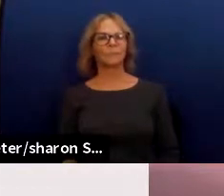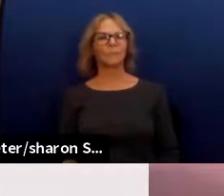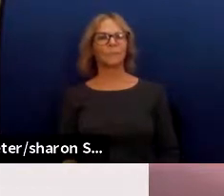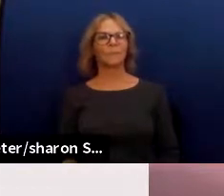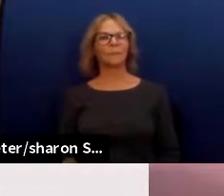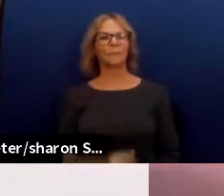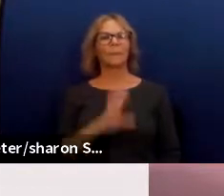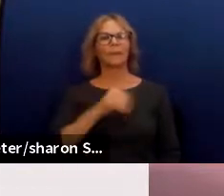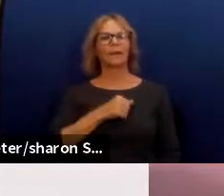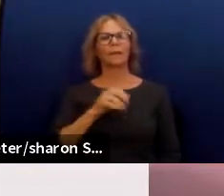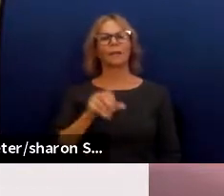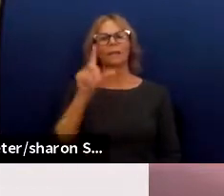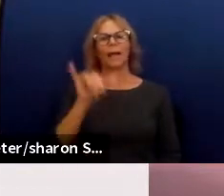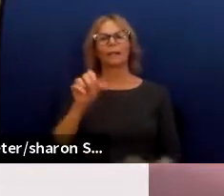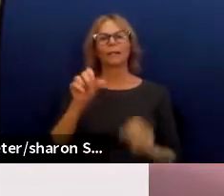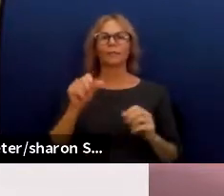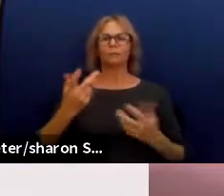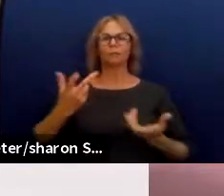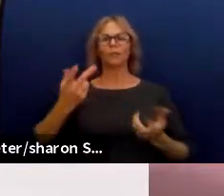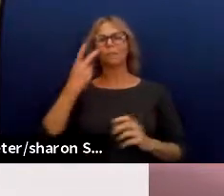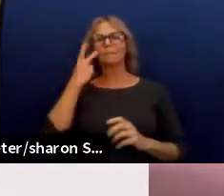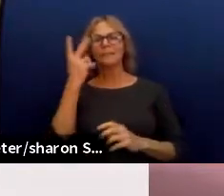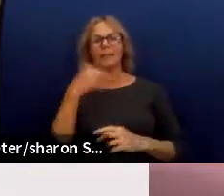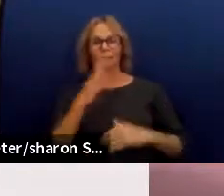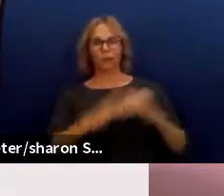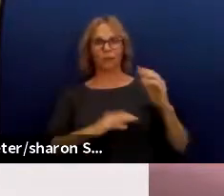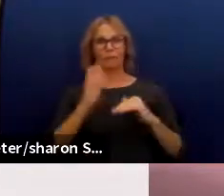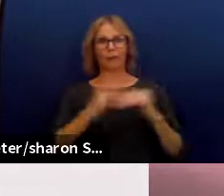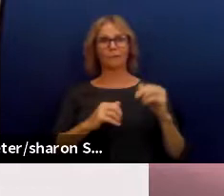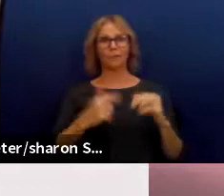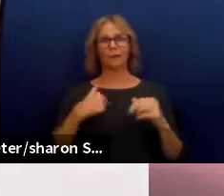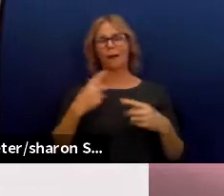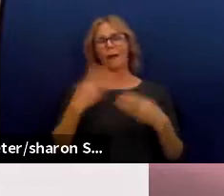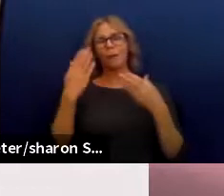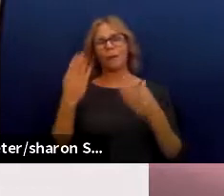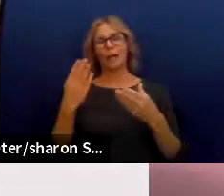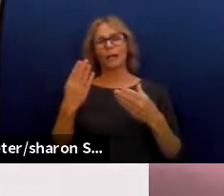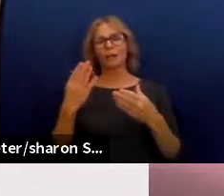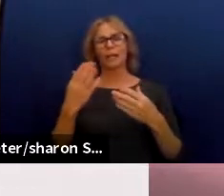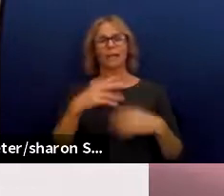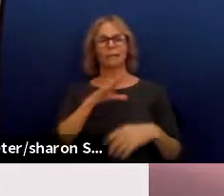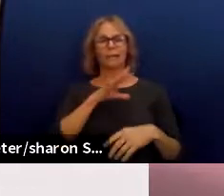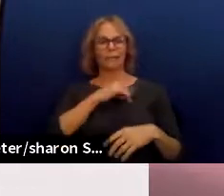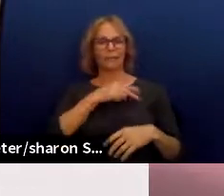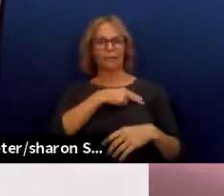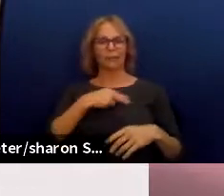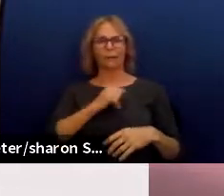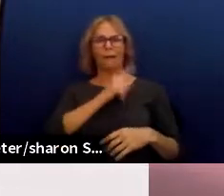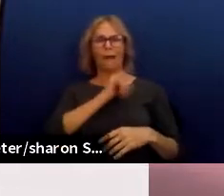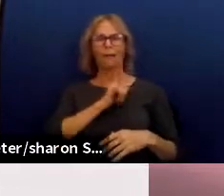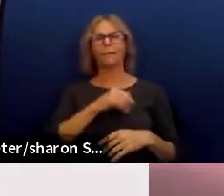should be visible. If you are comfortable doing this, I recommend you know wearing a sticker or pin or a shirt or something that